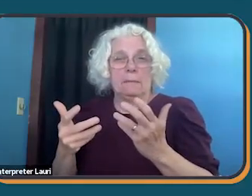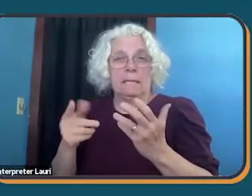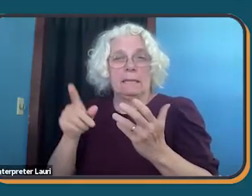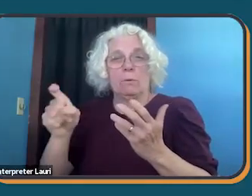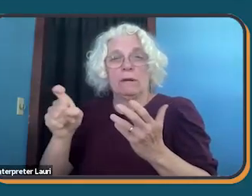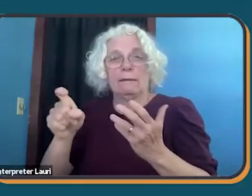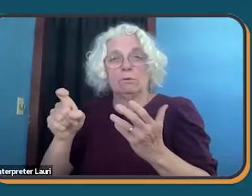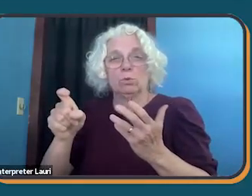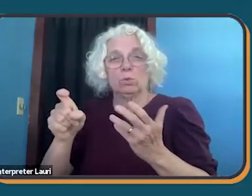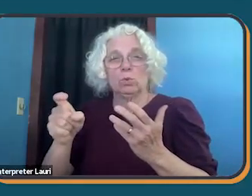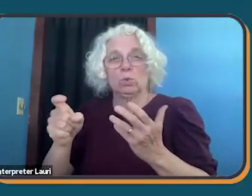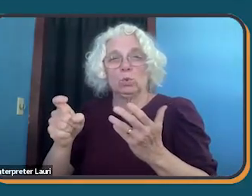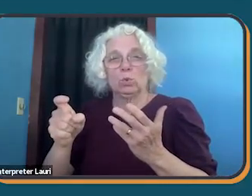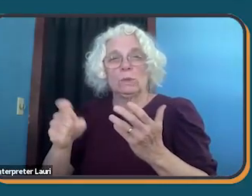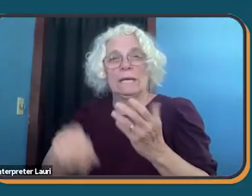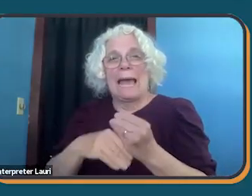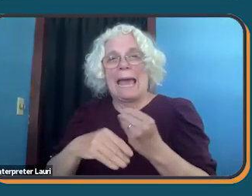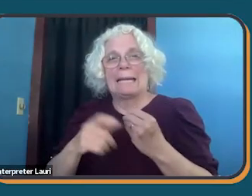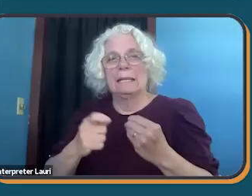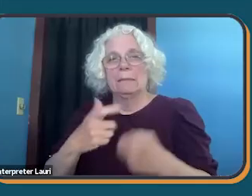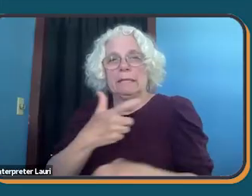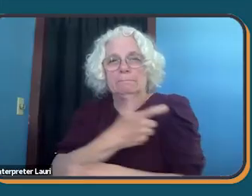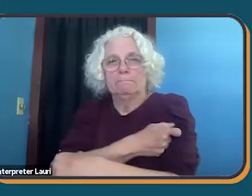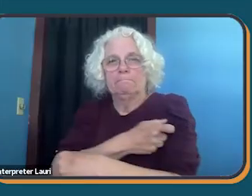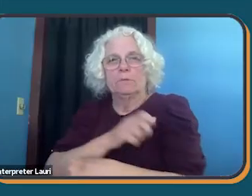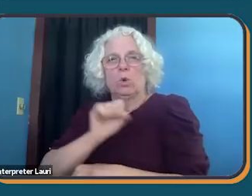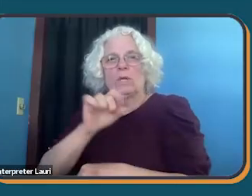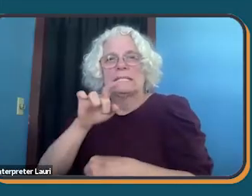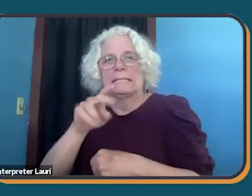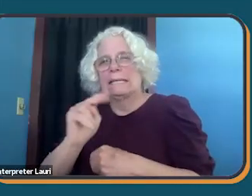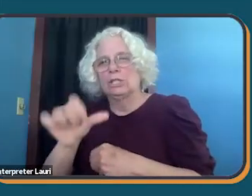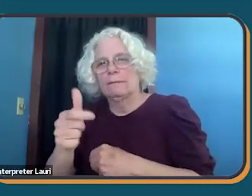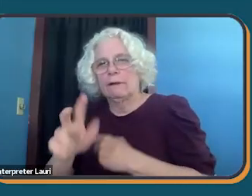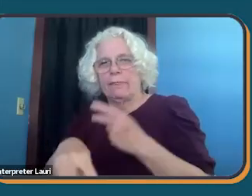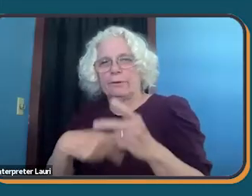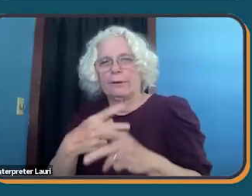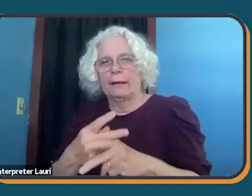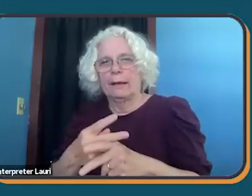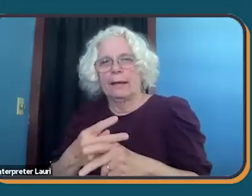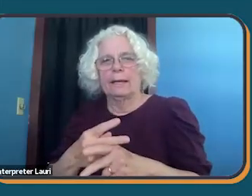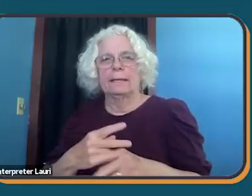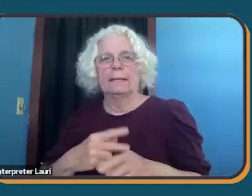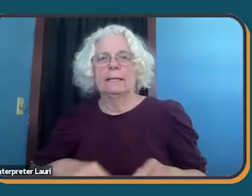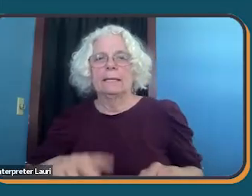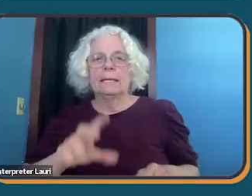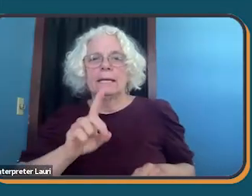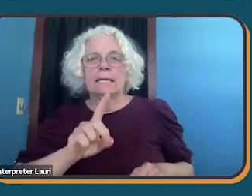Dr. Titus, we'll bring you in now, Dr. Titus.